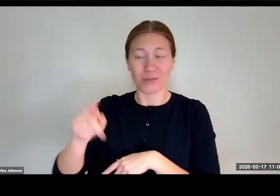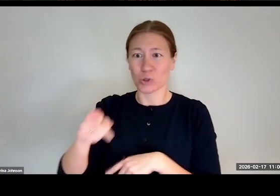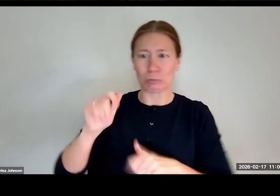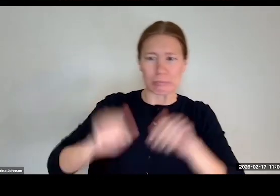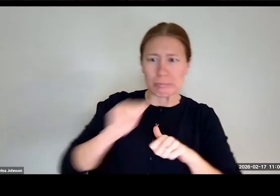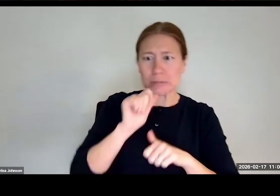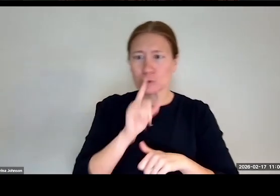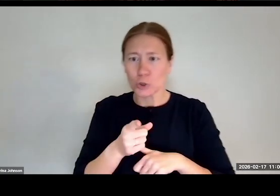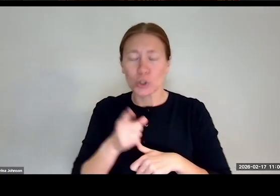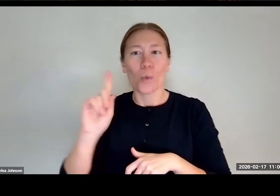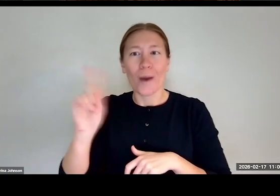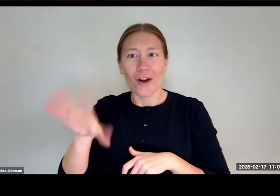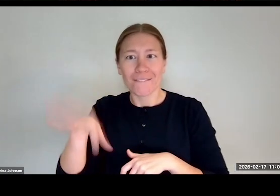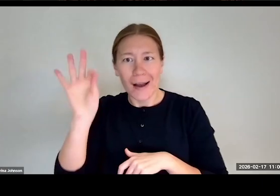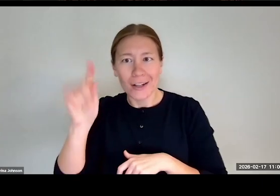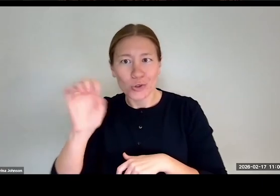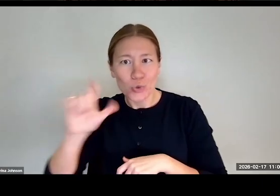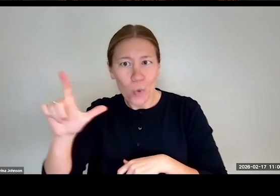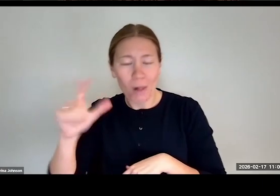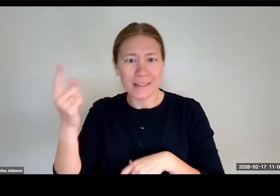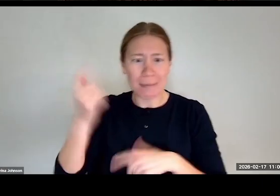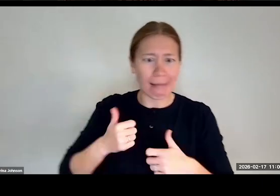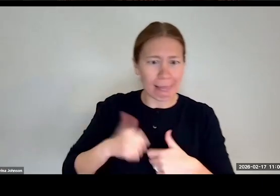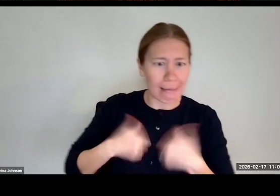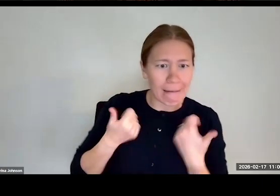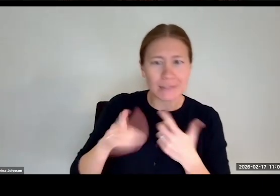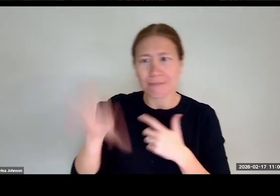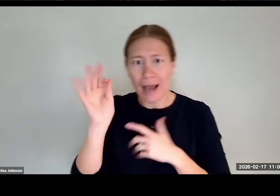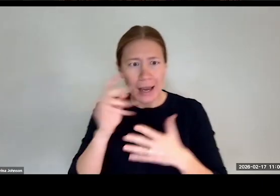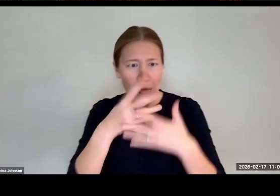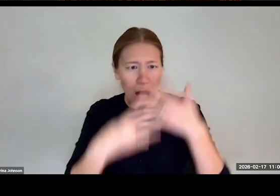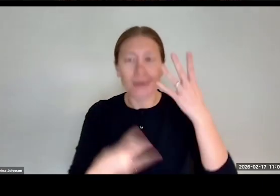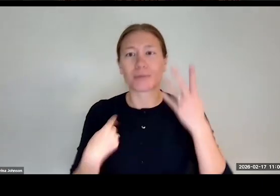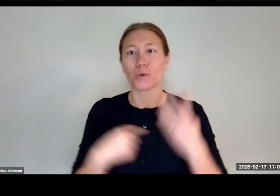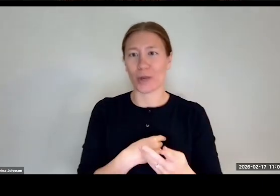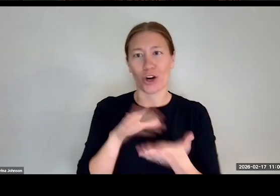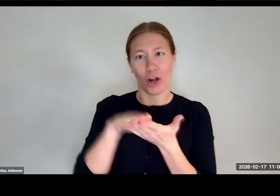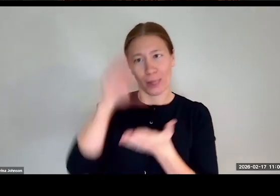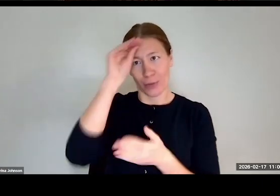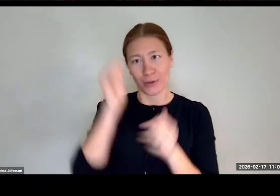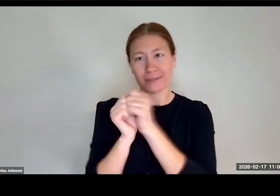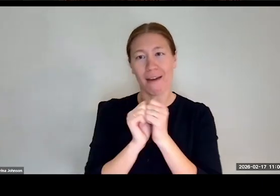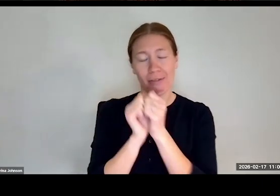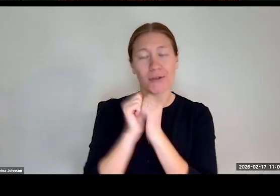or how to do something, please ask about that. We are all learning together. These tools change all the time.